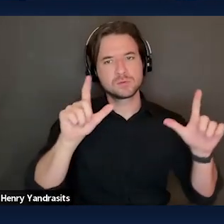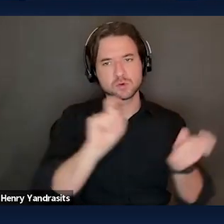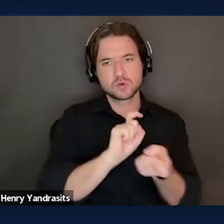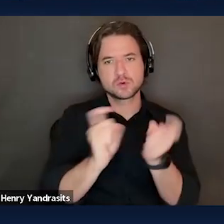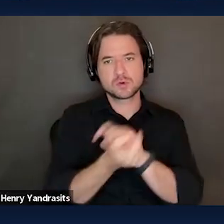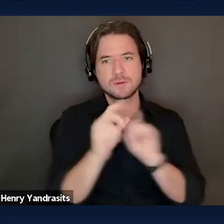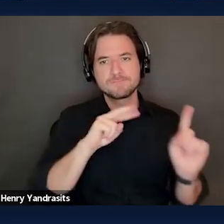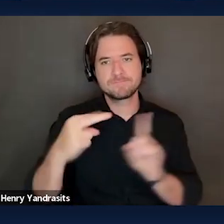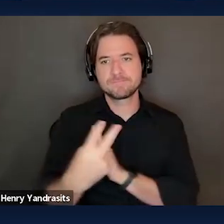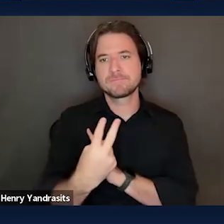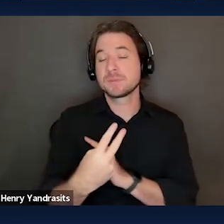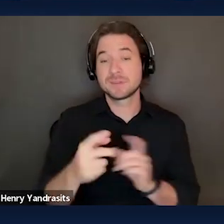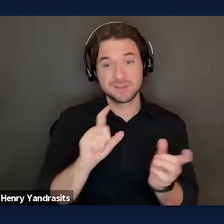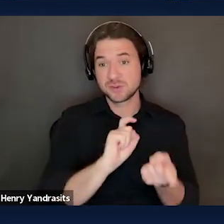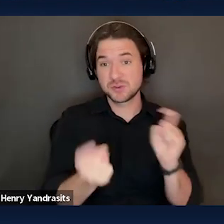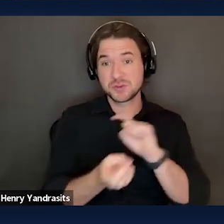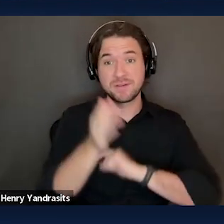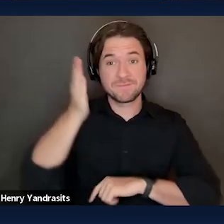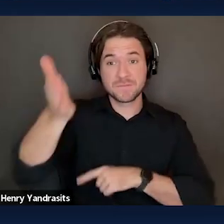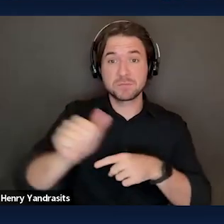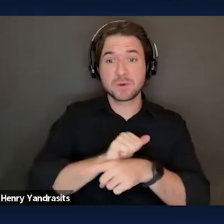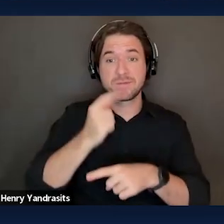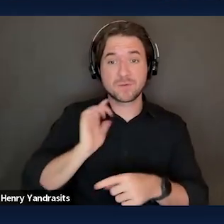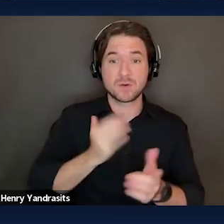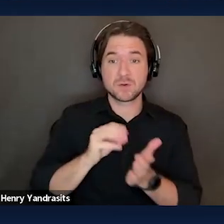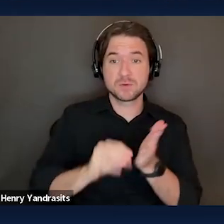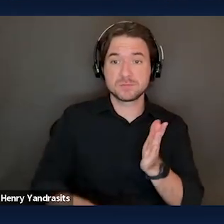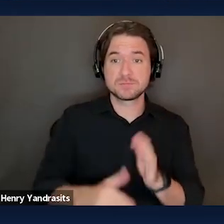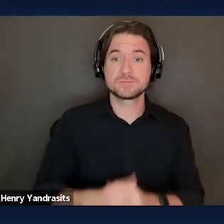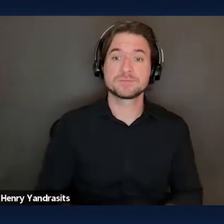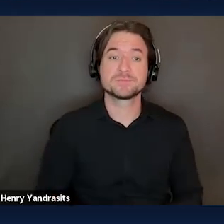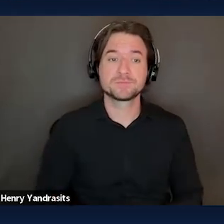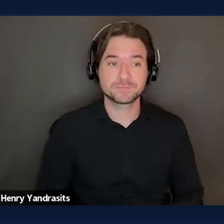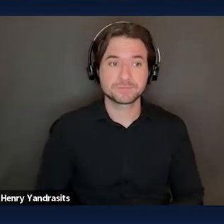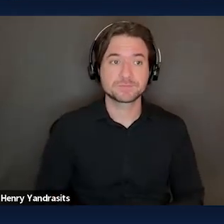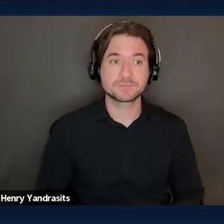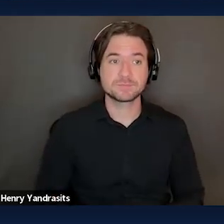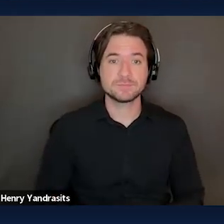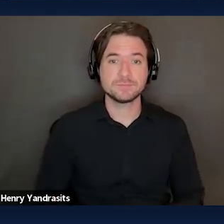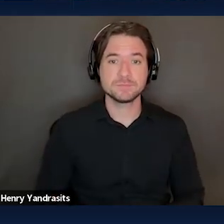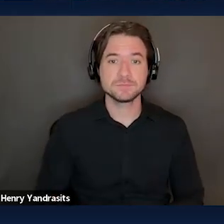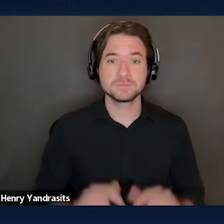and truly transform future practice for our students. And I'll turn it over to Laura.